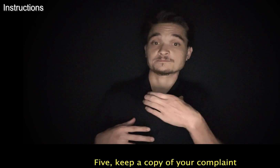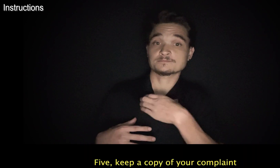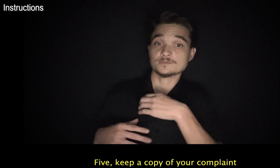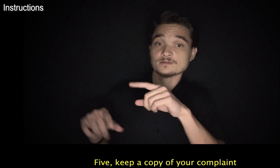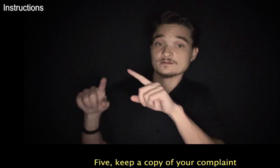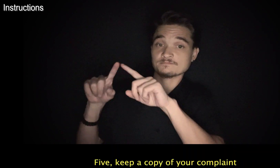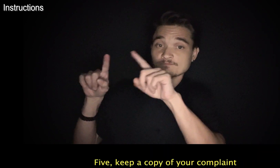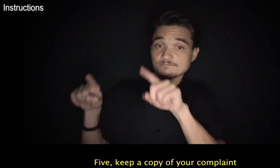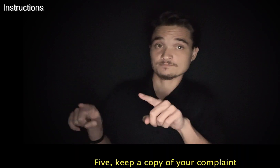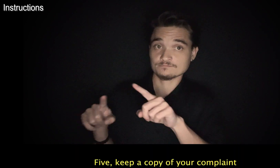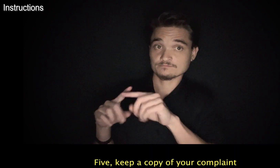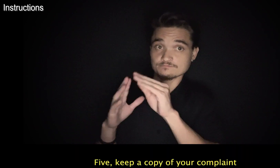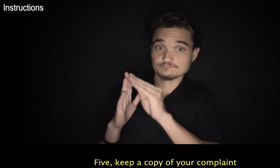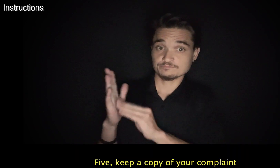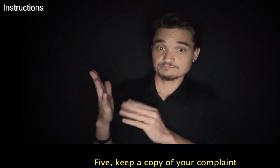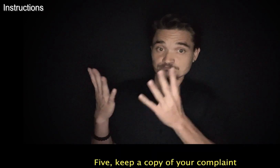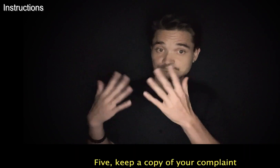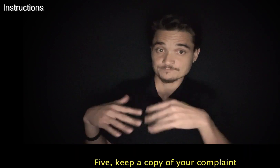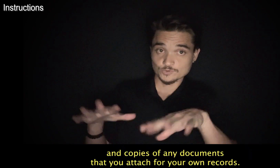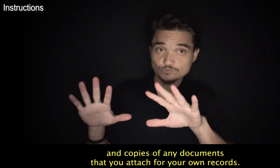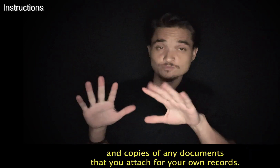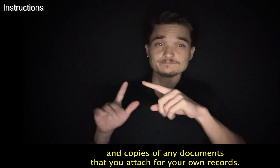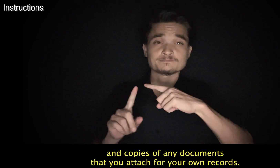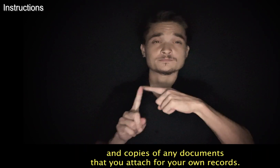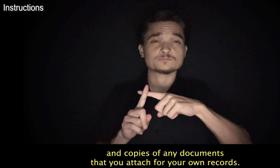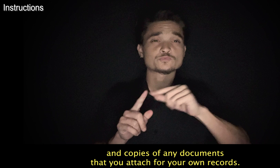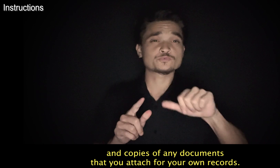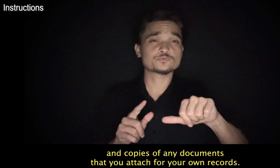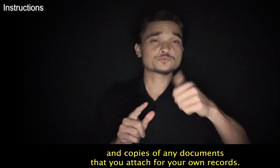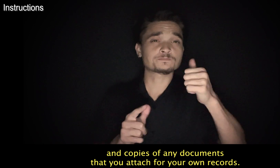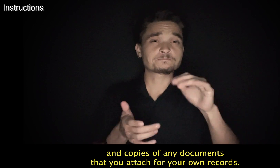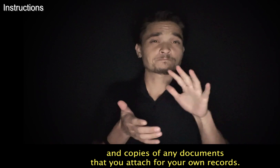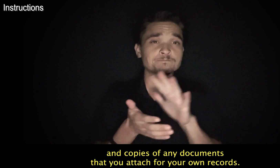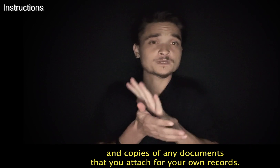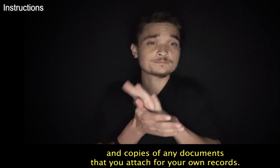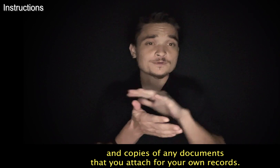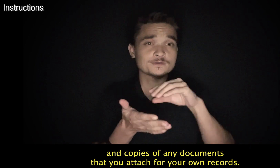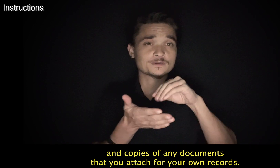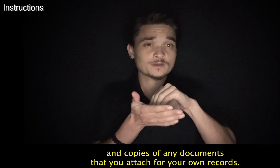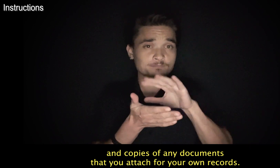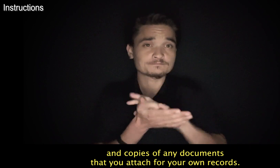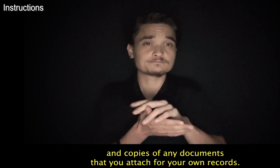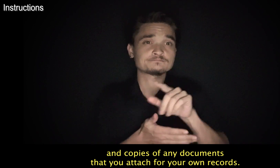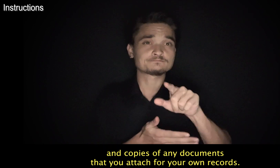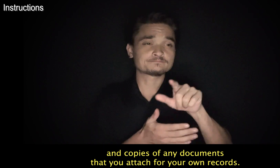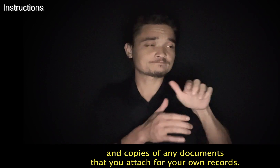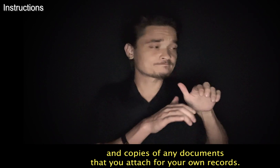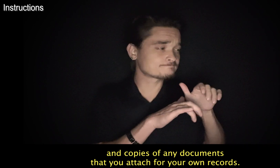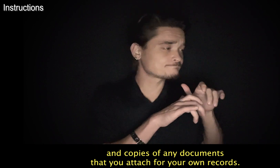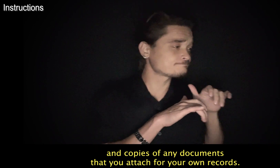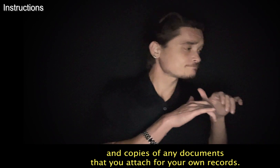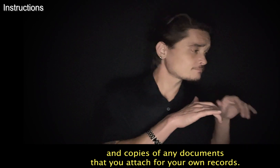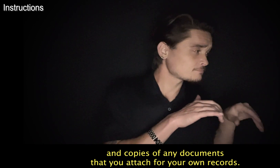Five, keep a copy of your complaint and copies of any documents that you attach for your own records.